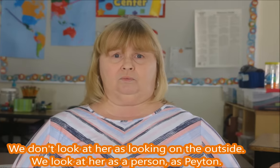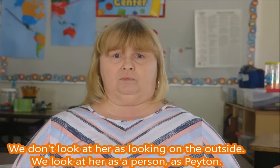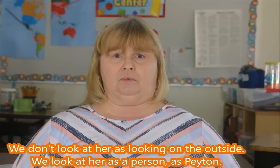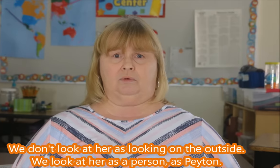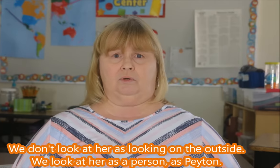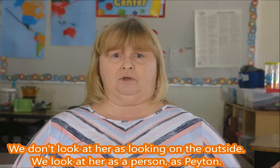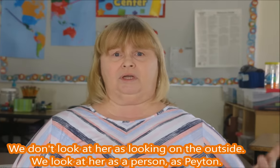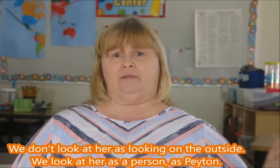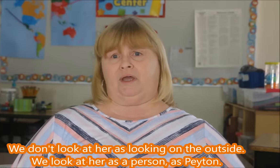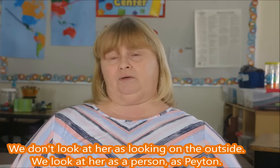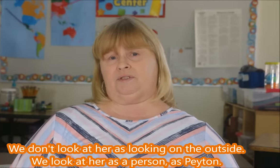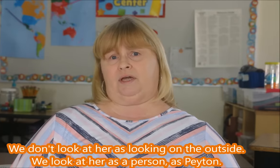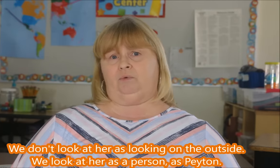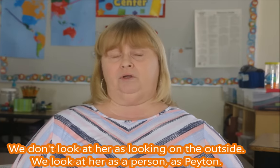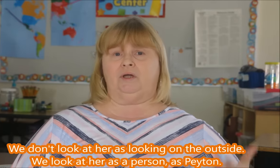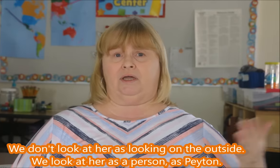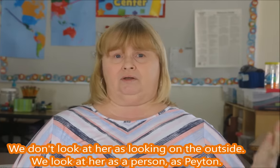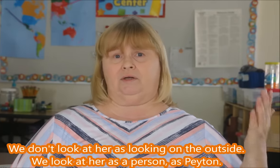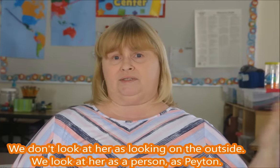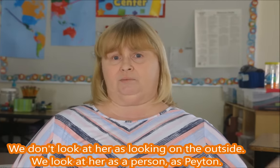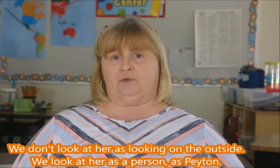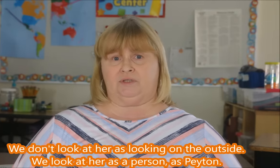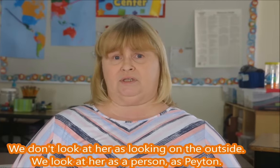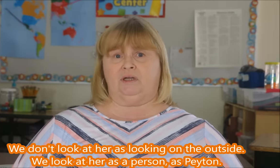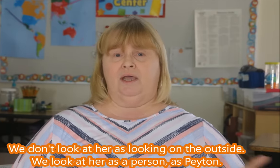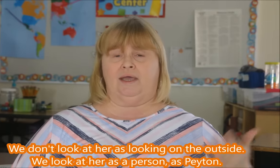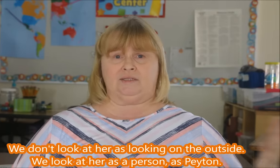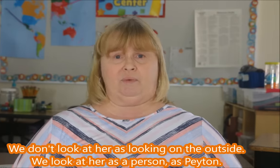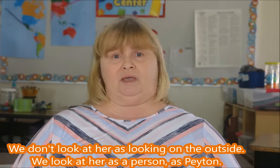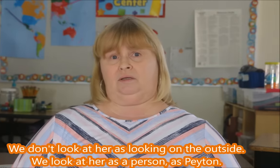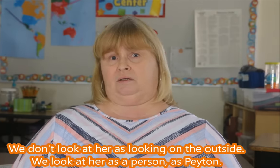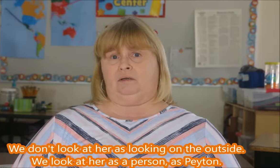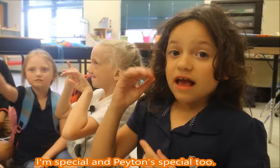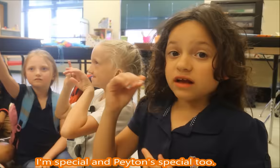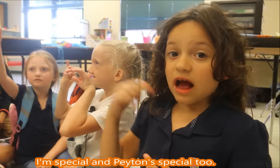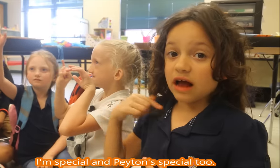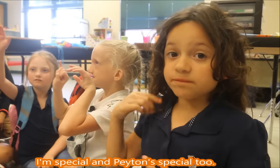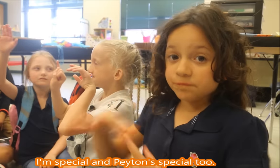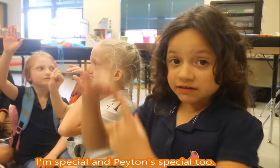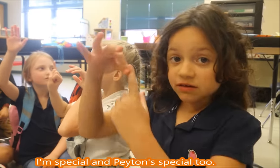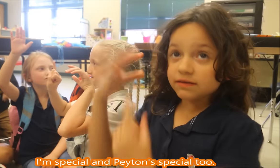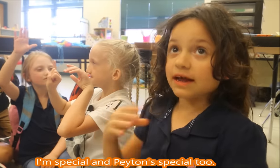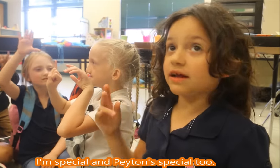looking on the outside we look at her as a person as Payton I thought so and